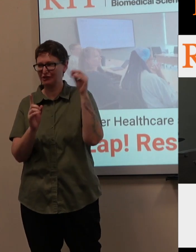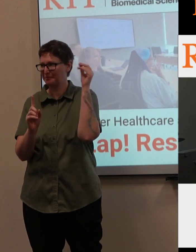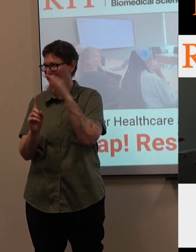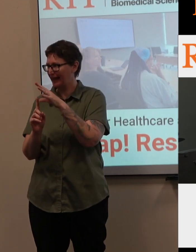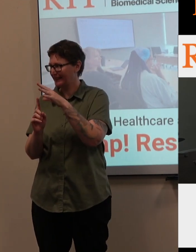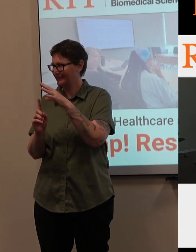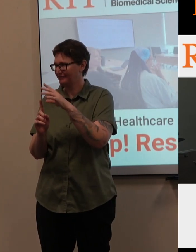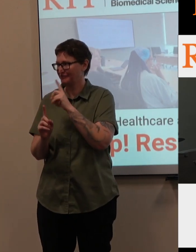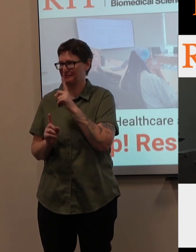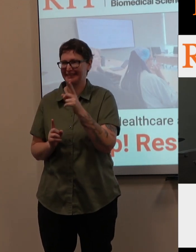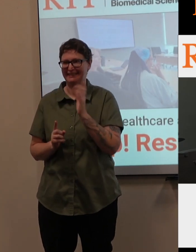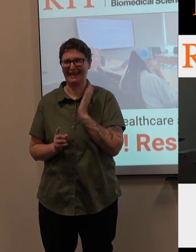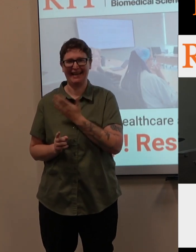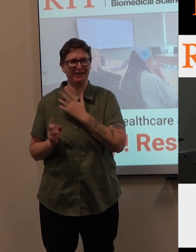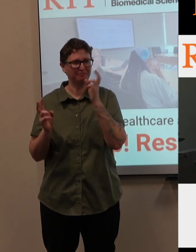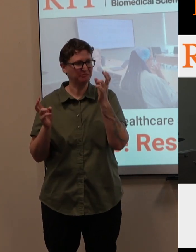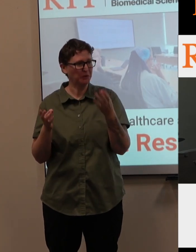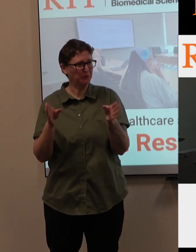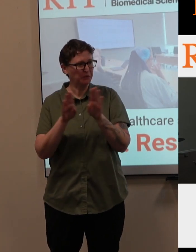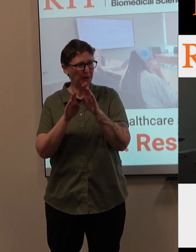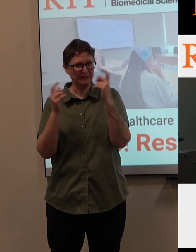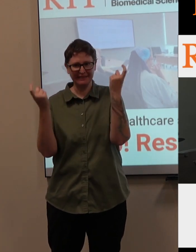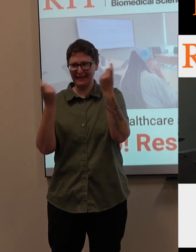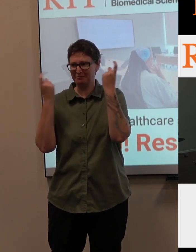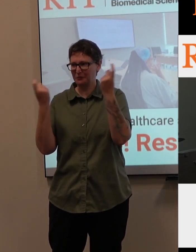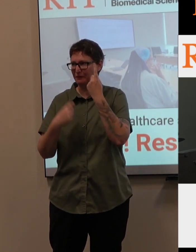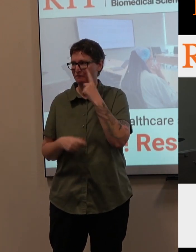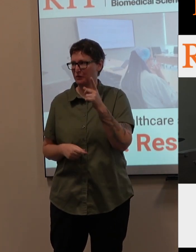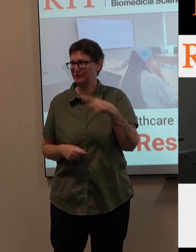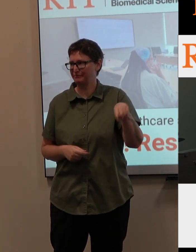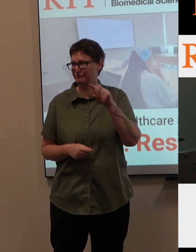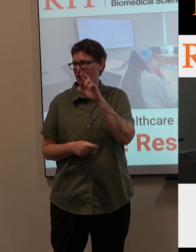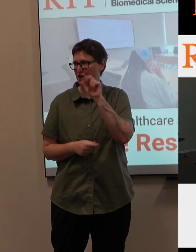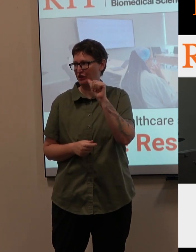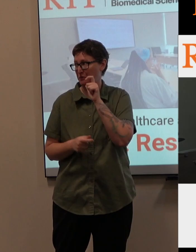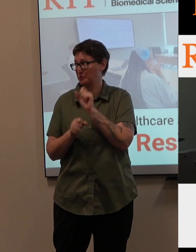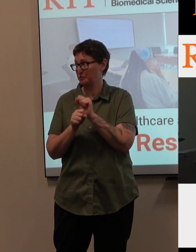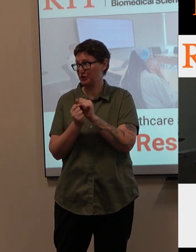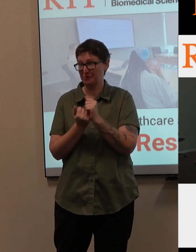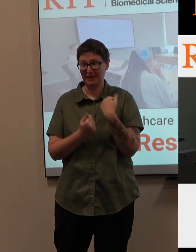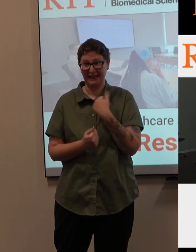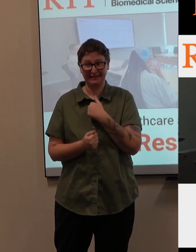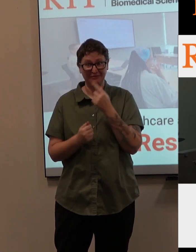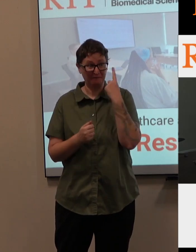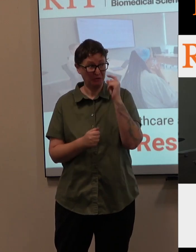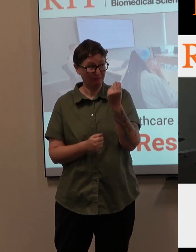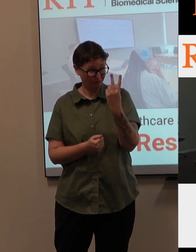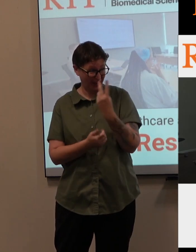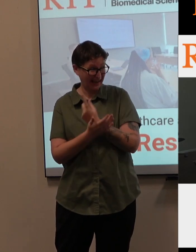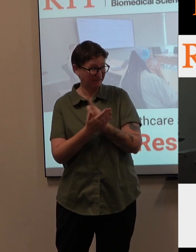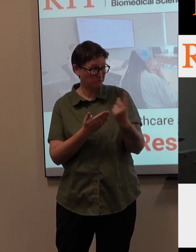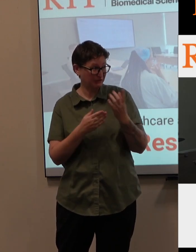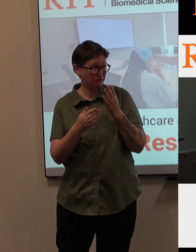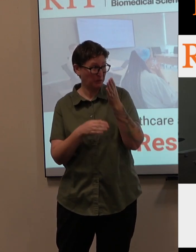This is the ZAP Research Spotlight. This is our closing ceremony for the RAs who have been working with us for 12 weeks.